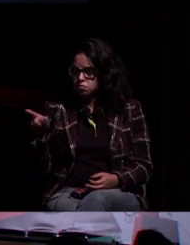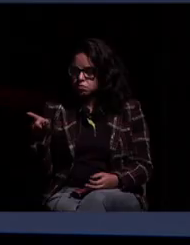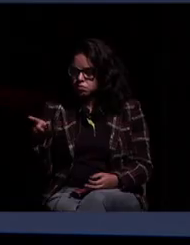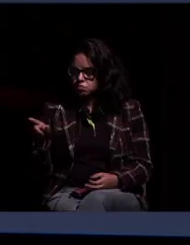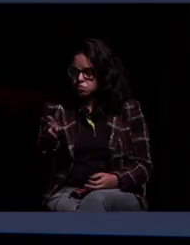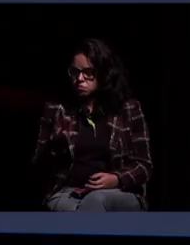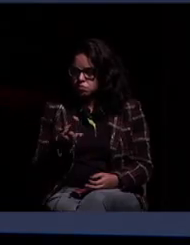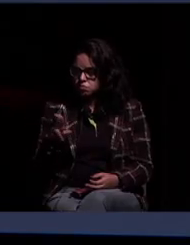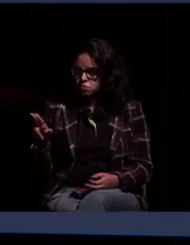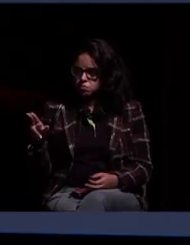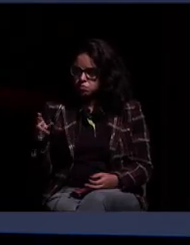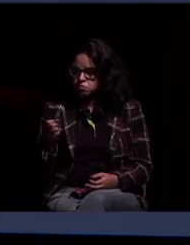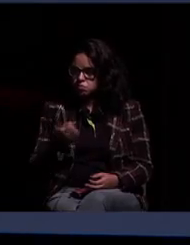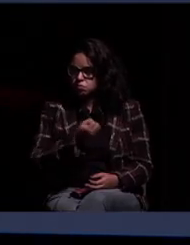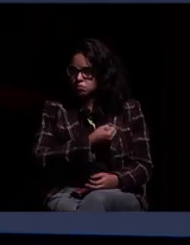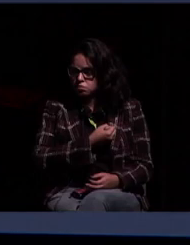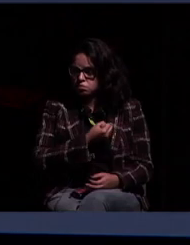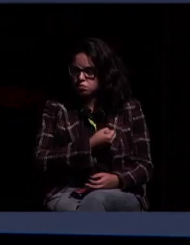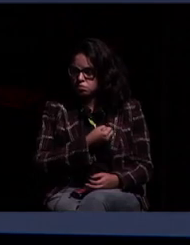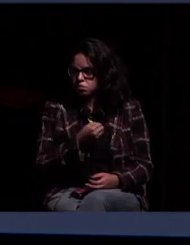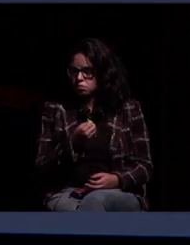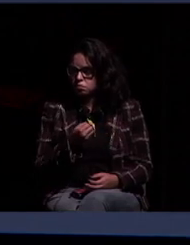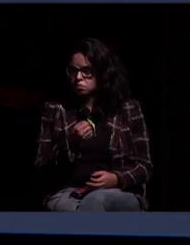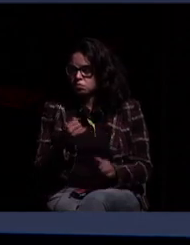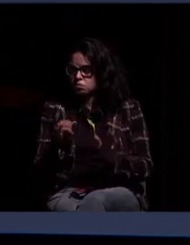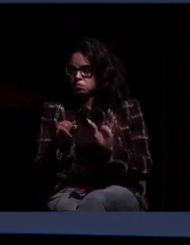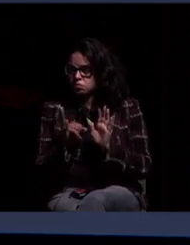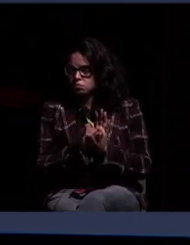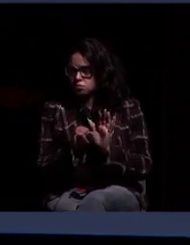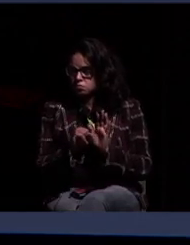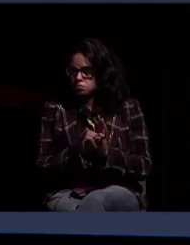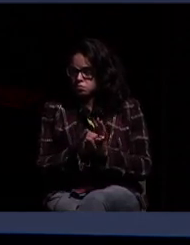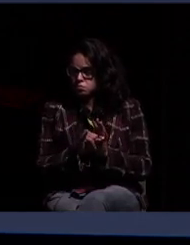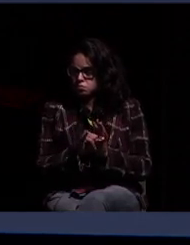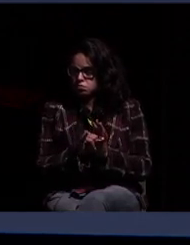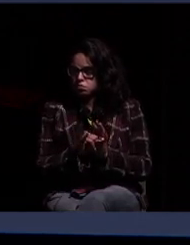Fiscal Identification Number, UNIF.